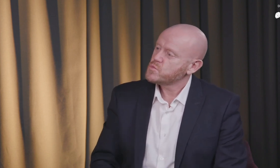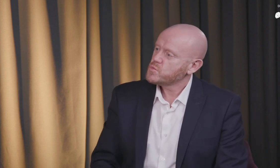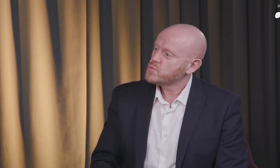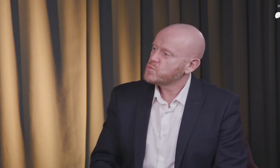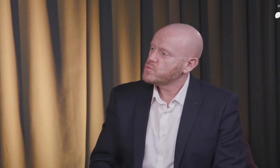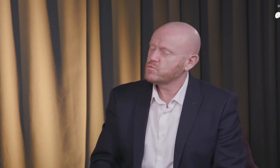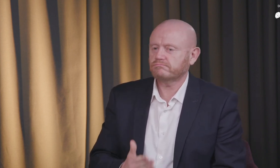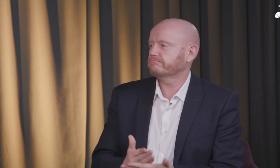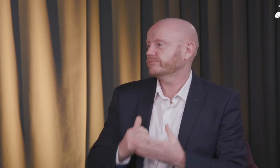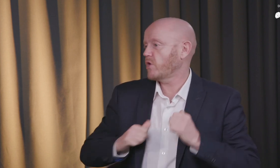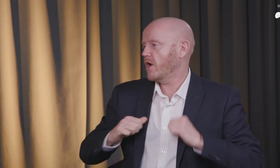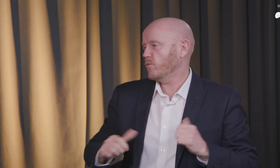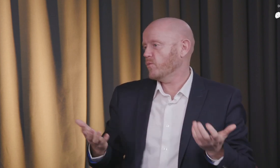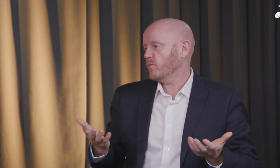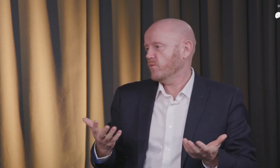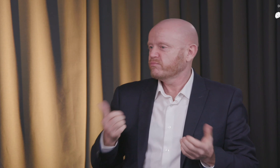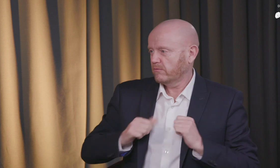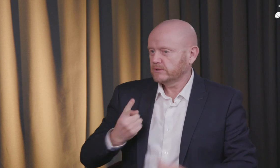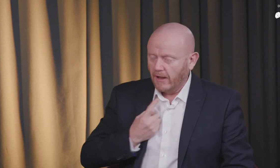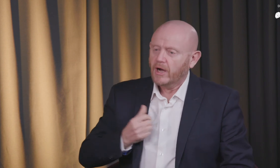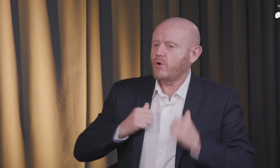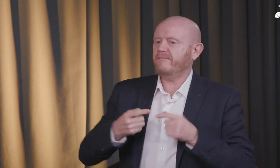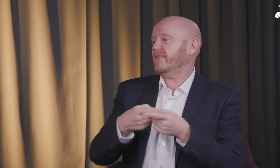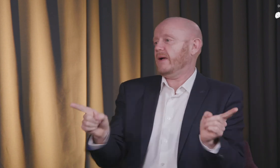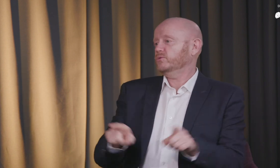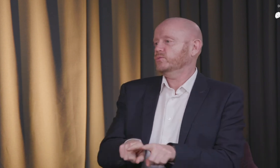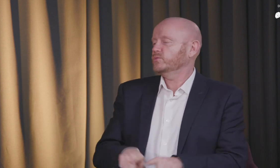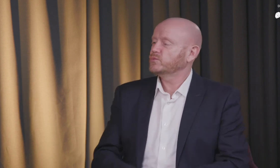I really am proud, proud of myself and of them.